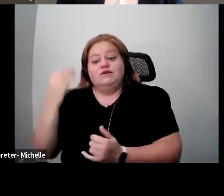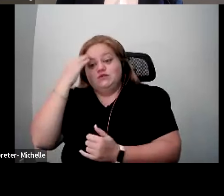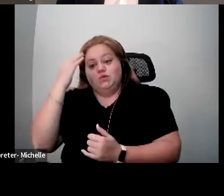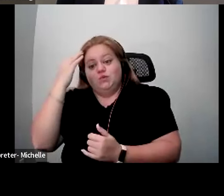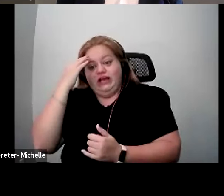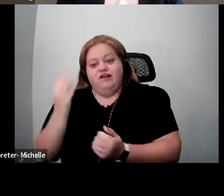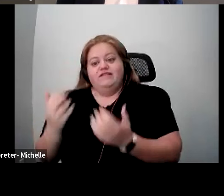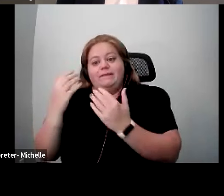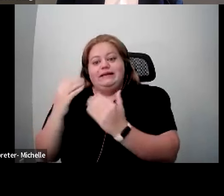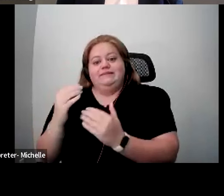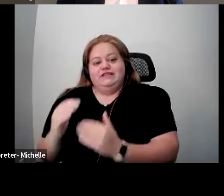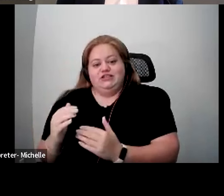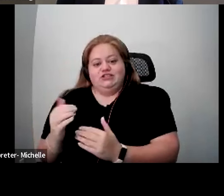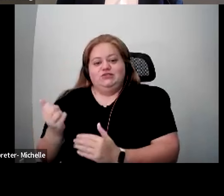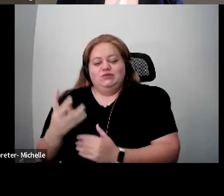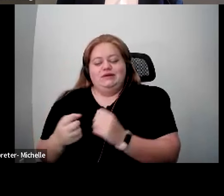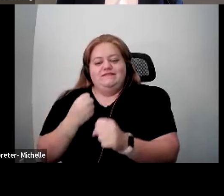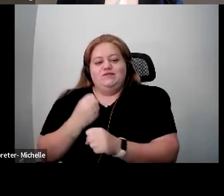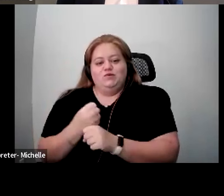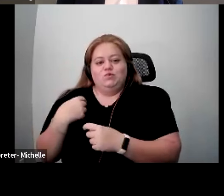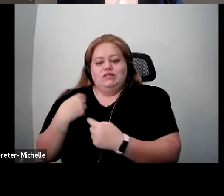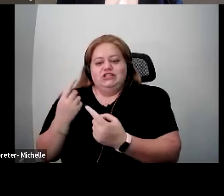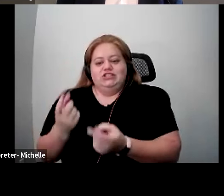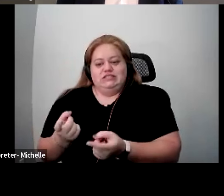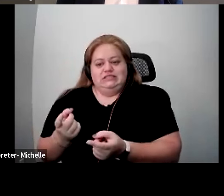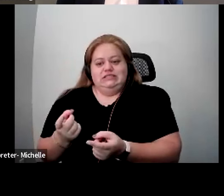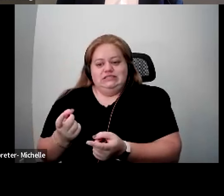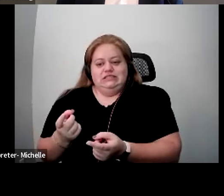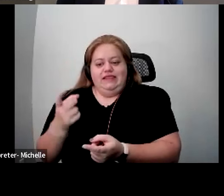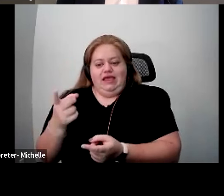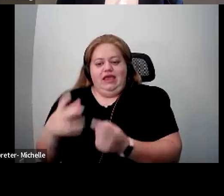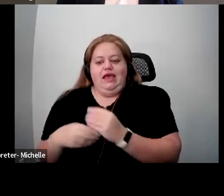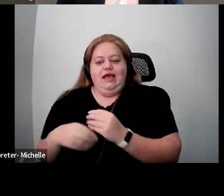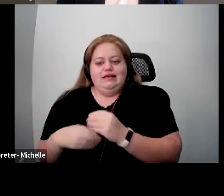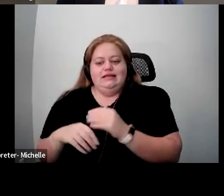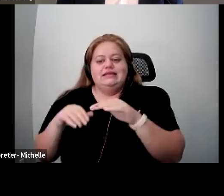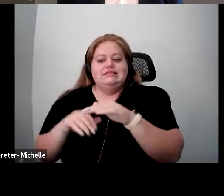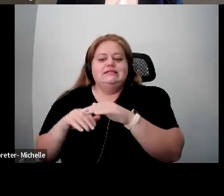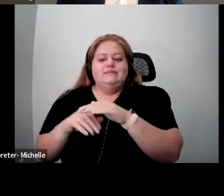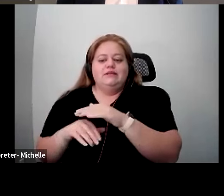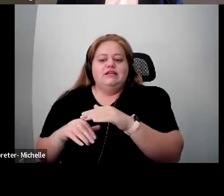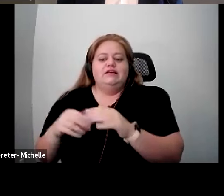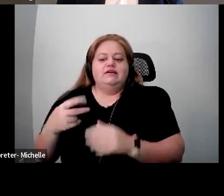and already several years ago added accessibility properties